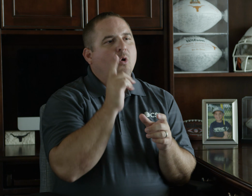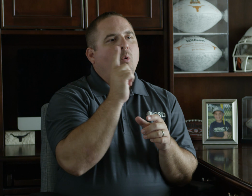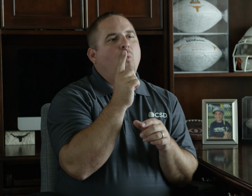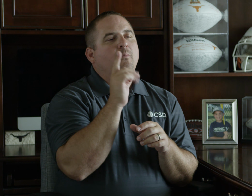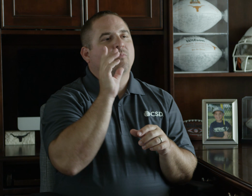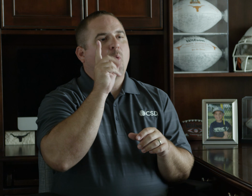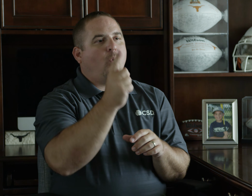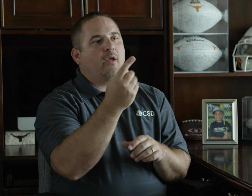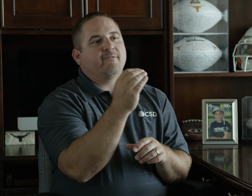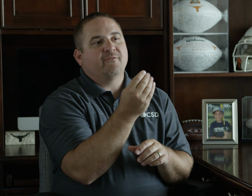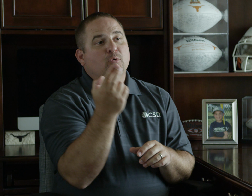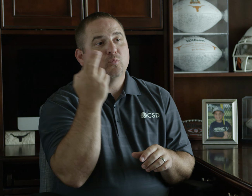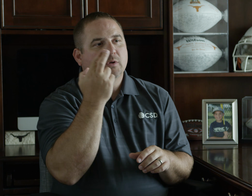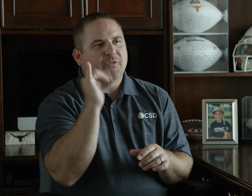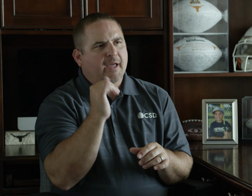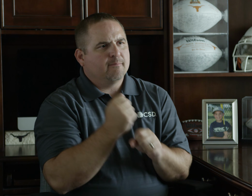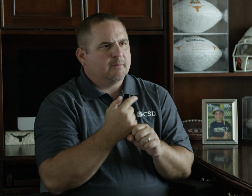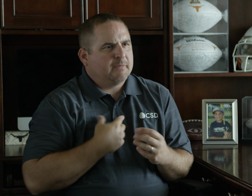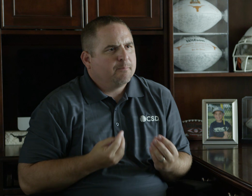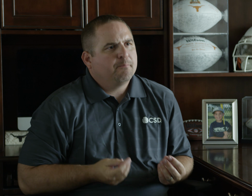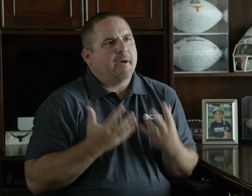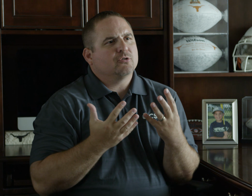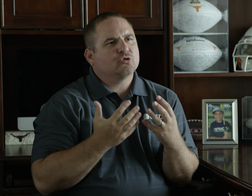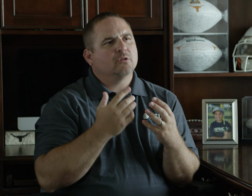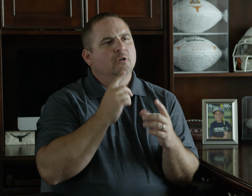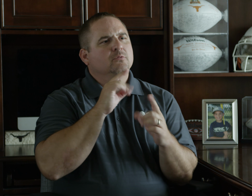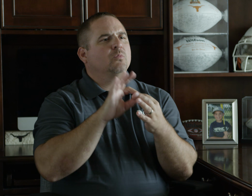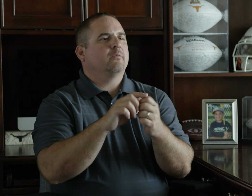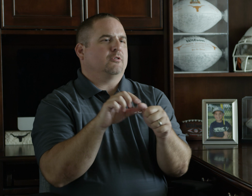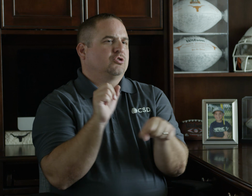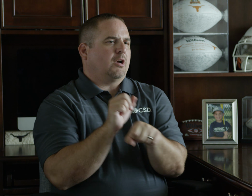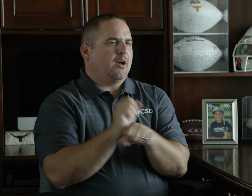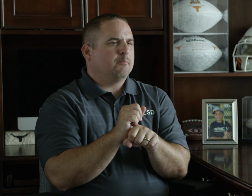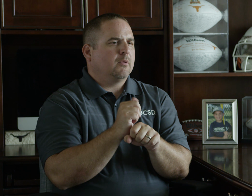One of the few reasons why I'm passionate about employment for Deaf people,